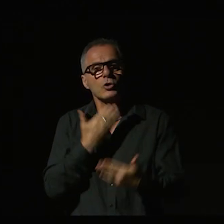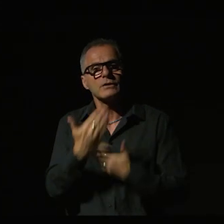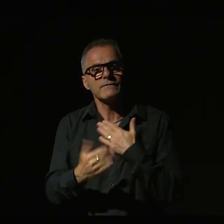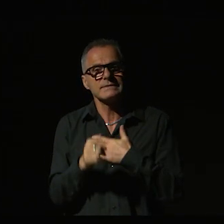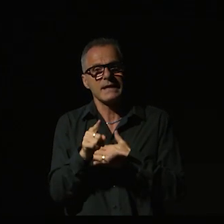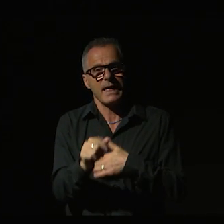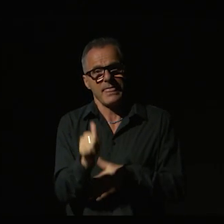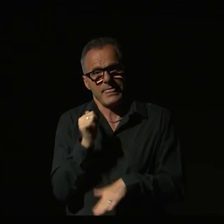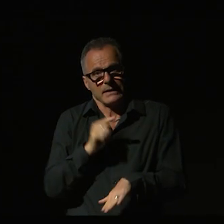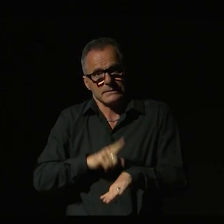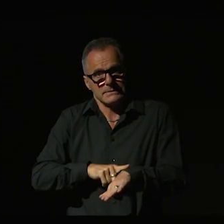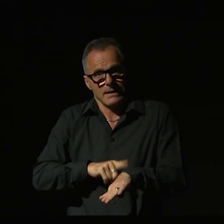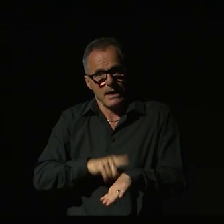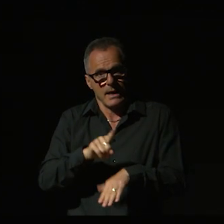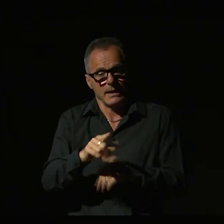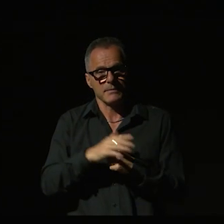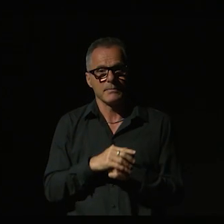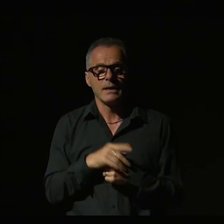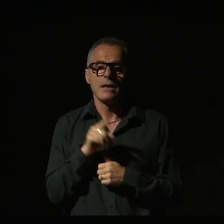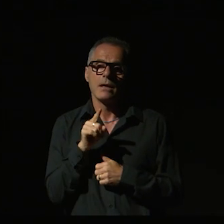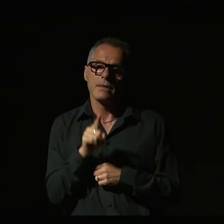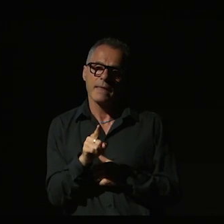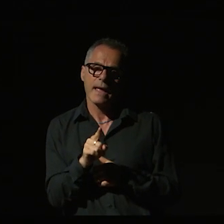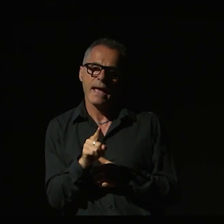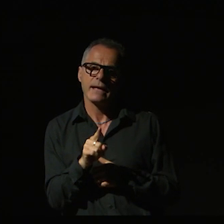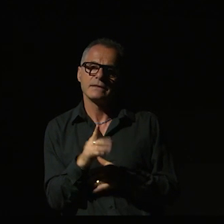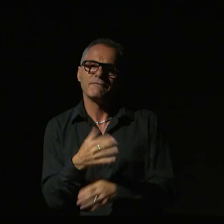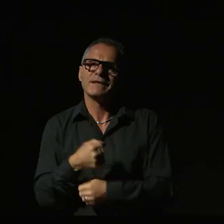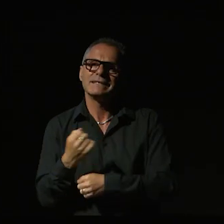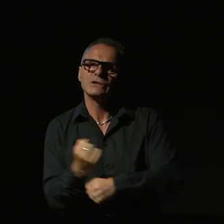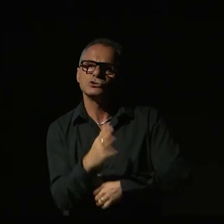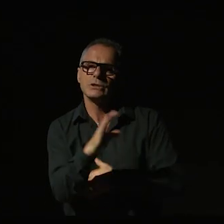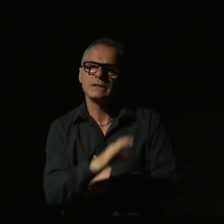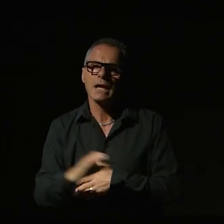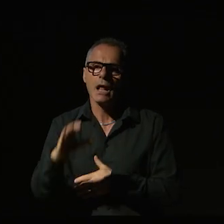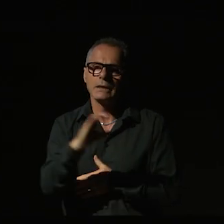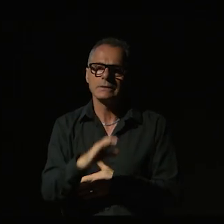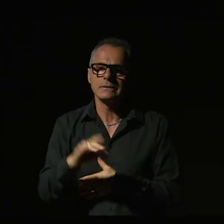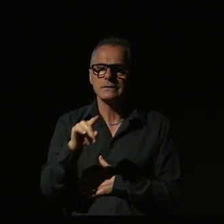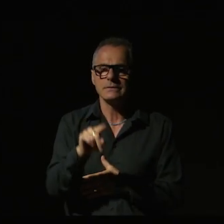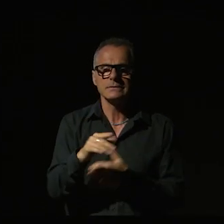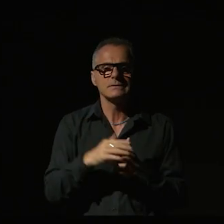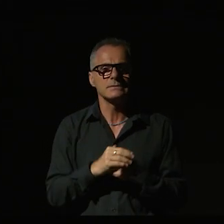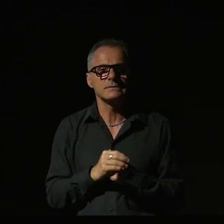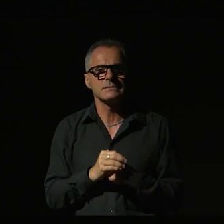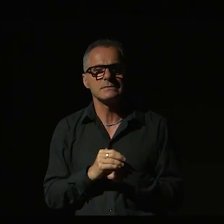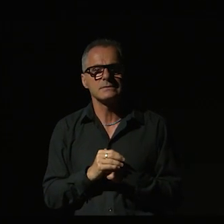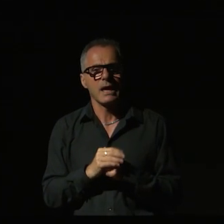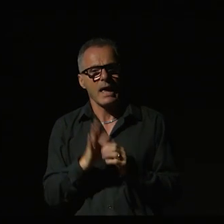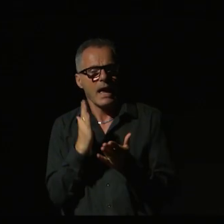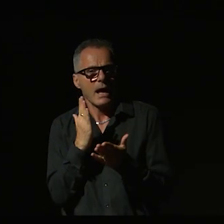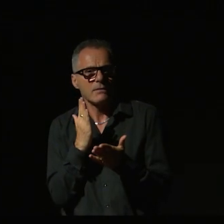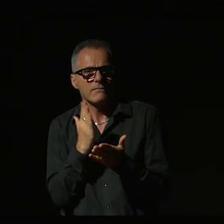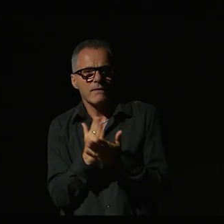It's the what's always referred to Venetian colour, Northern Italian naturalism as one would see it in the work of Titian, Veronese and Correggio